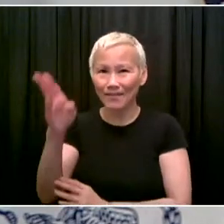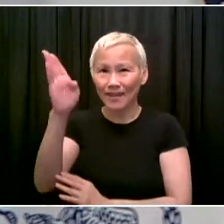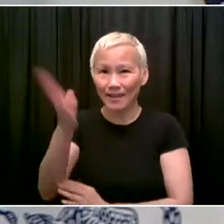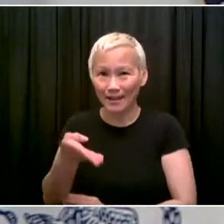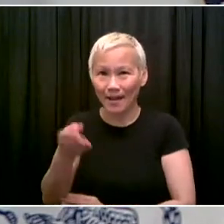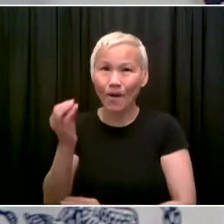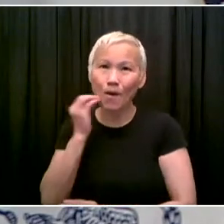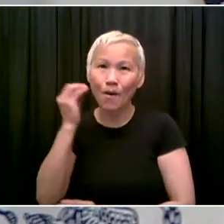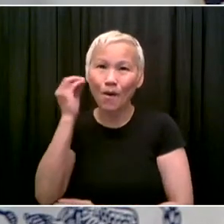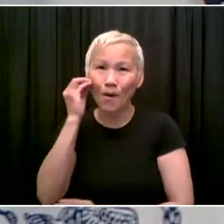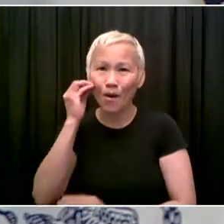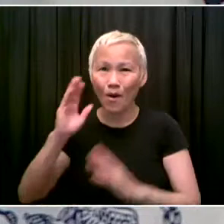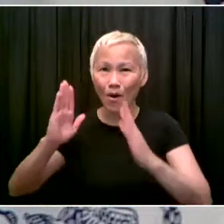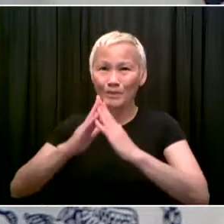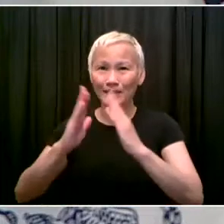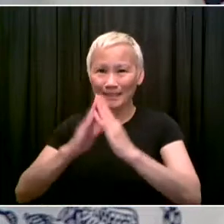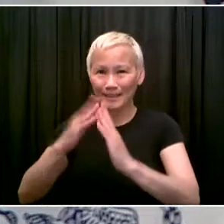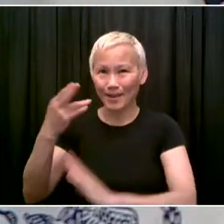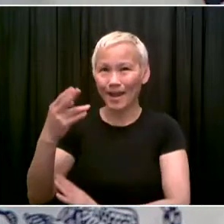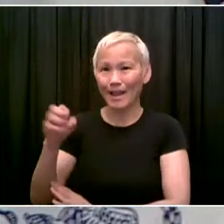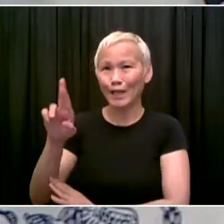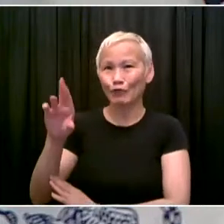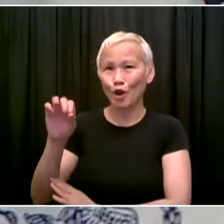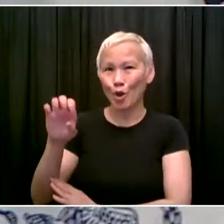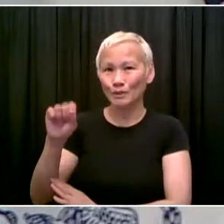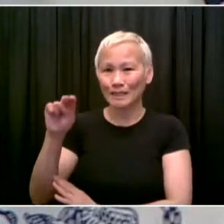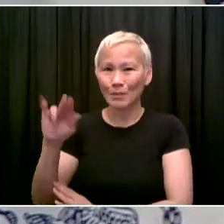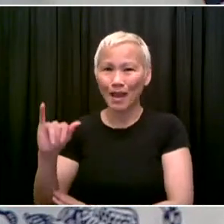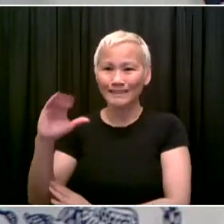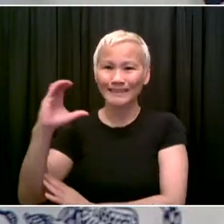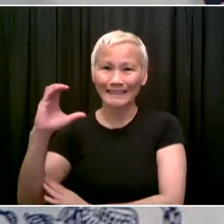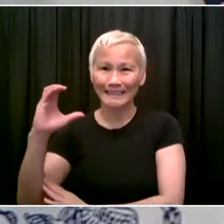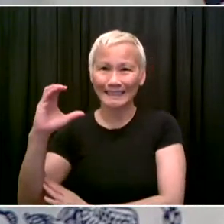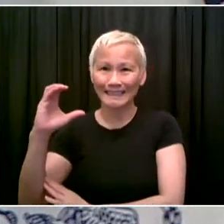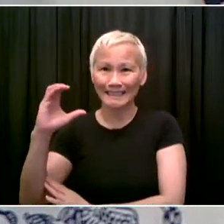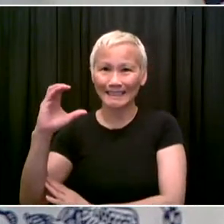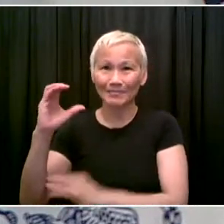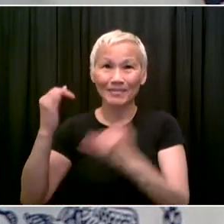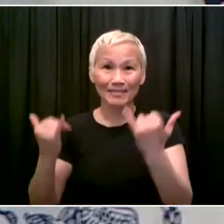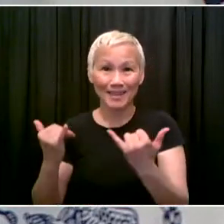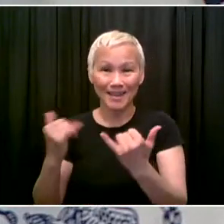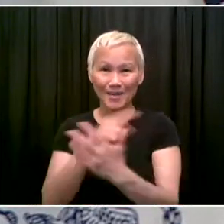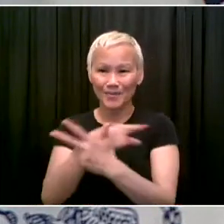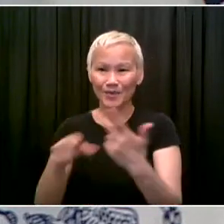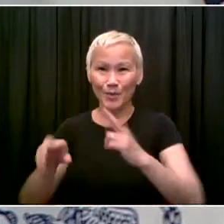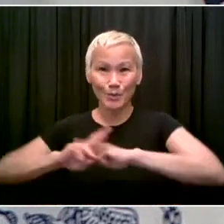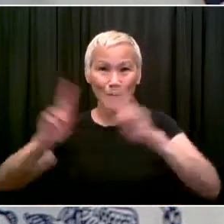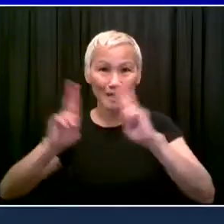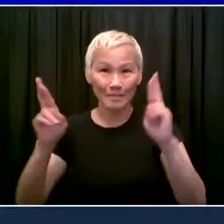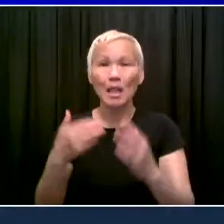INFORMATION GO TO NYC.GOV/HOMETOWN